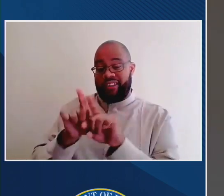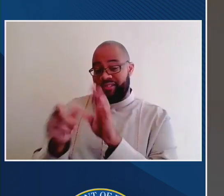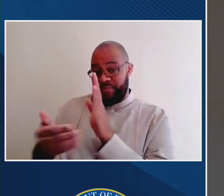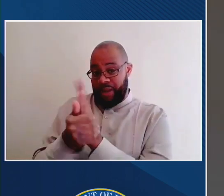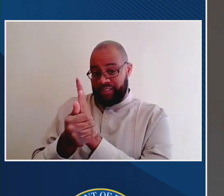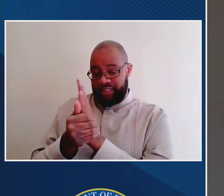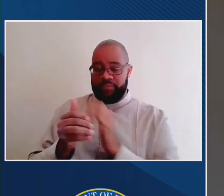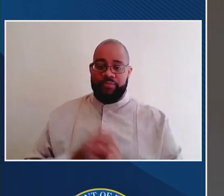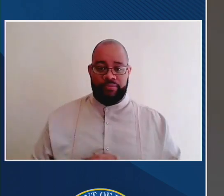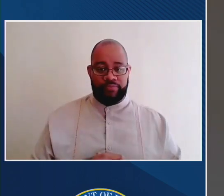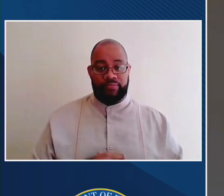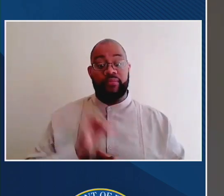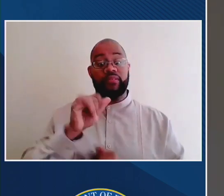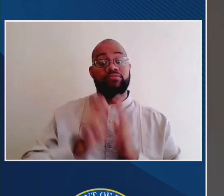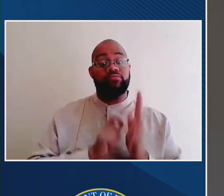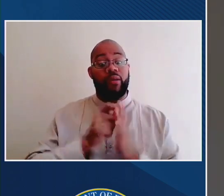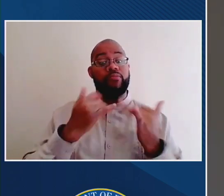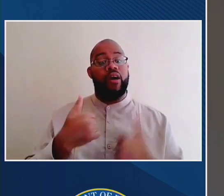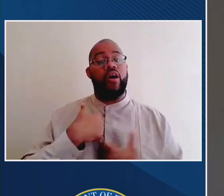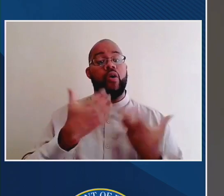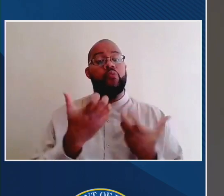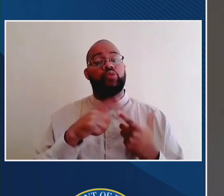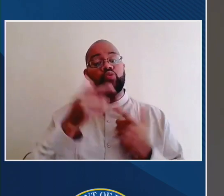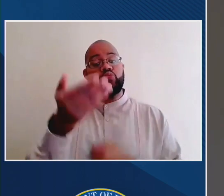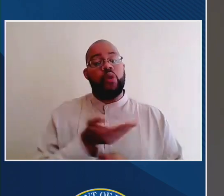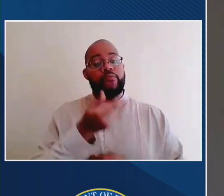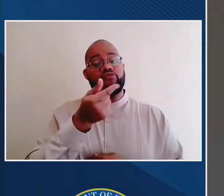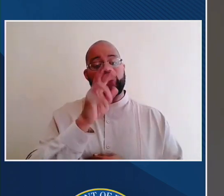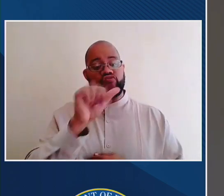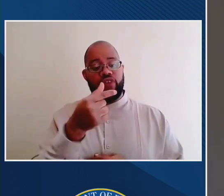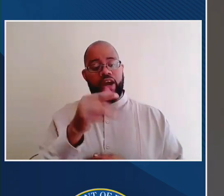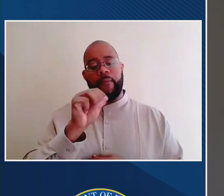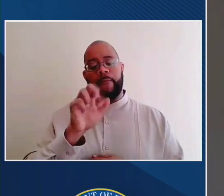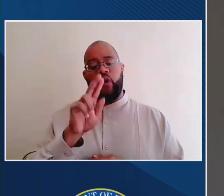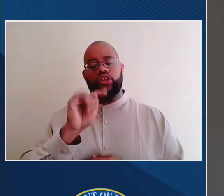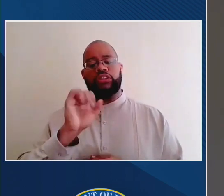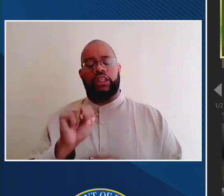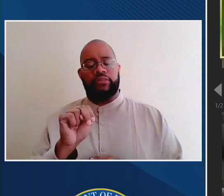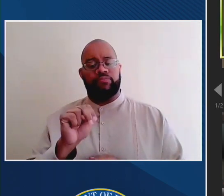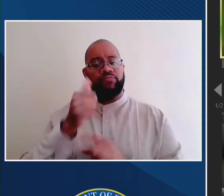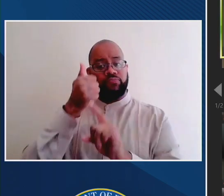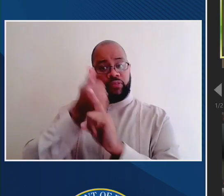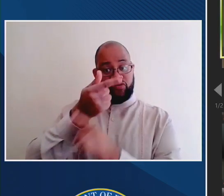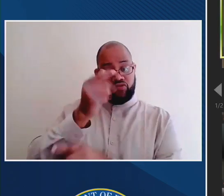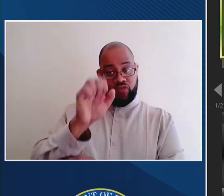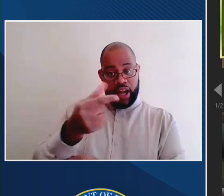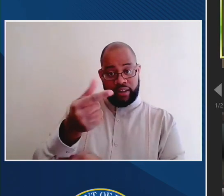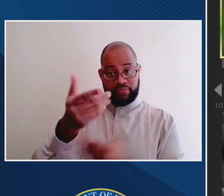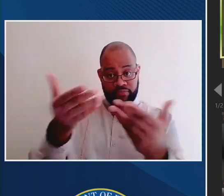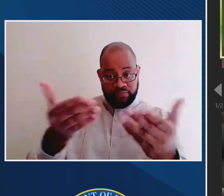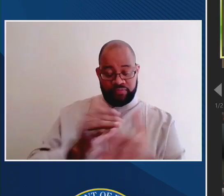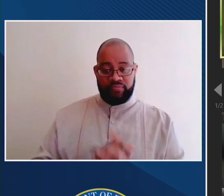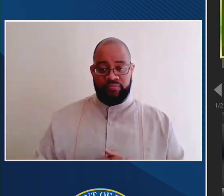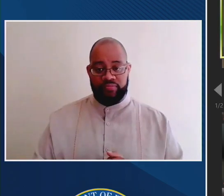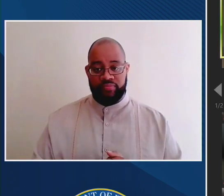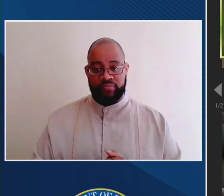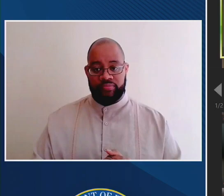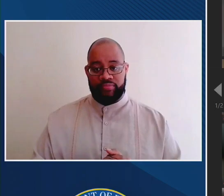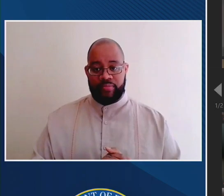At this time, I would like to welcome Greg Martin. Greg?